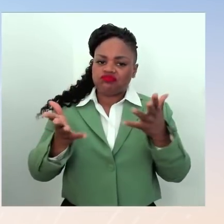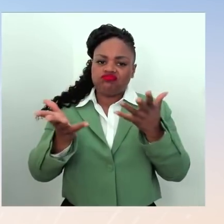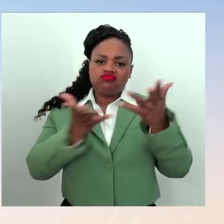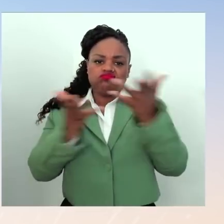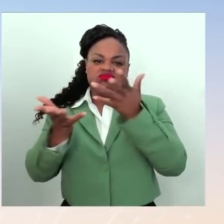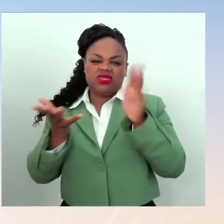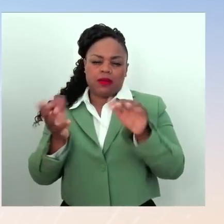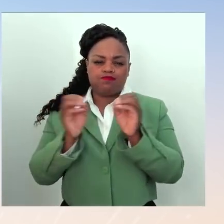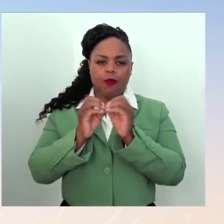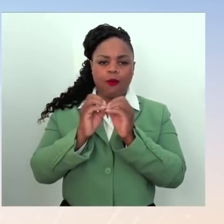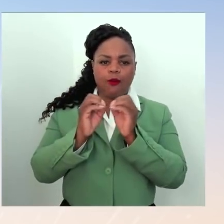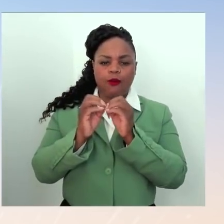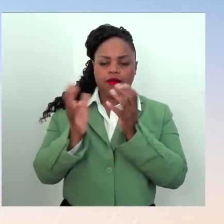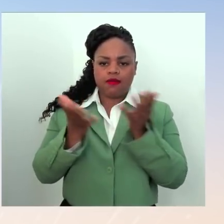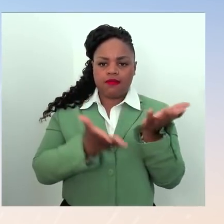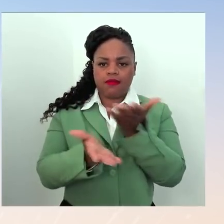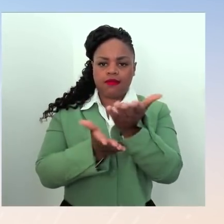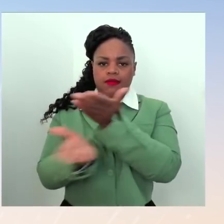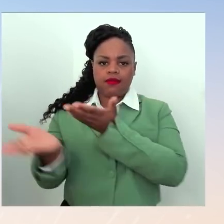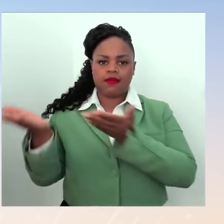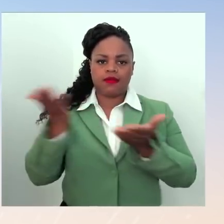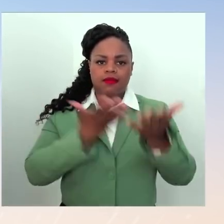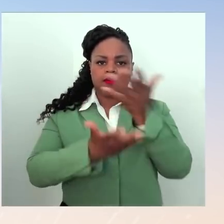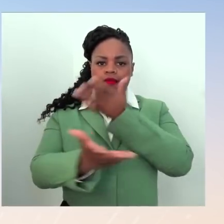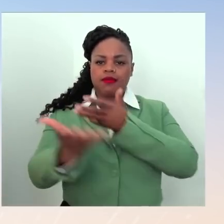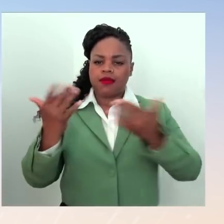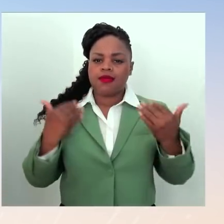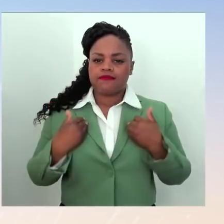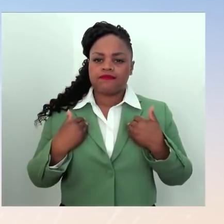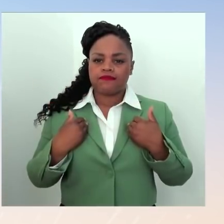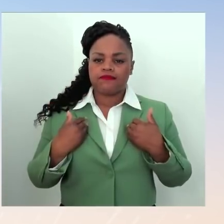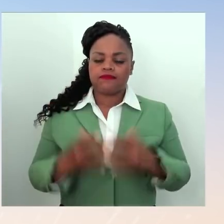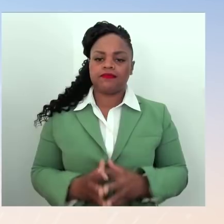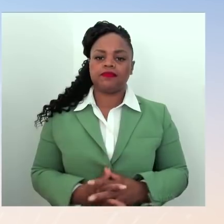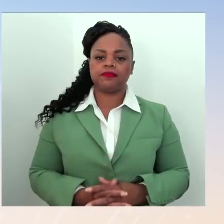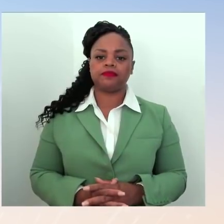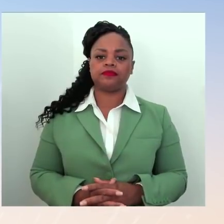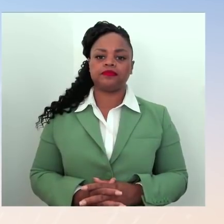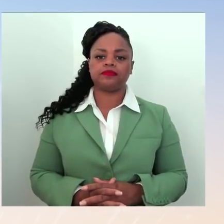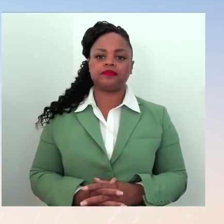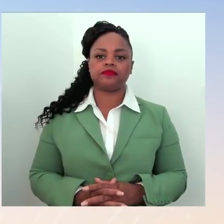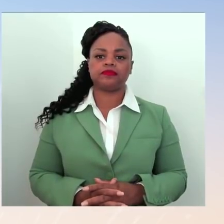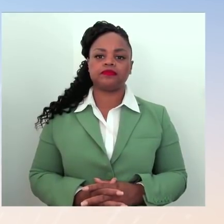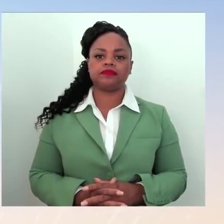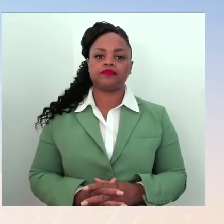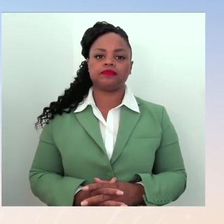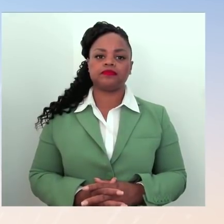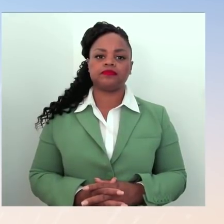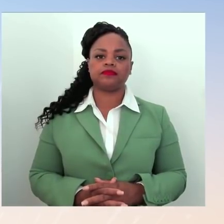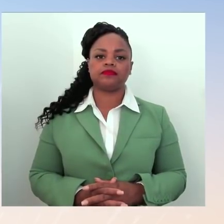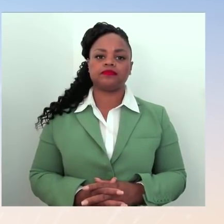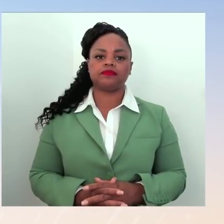"right now…to cut U.S. consumption of Russian energy." Ms. Psaki: Mm-hmm. The Press: When is a decision on that going to be made?